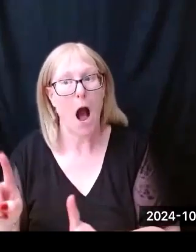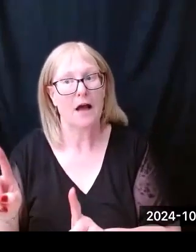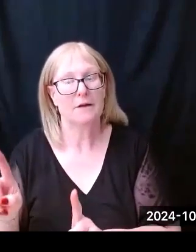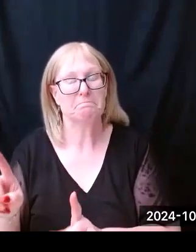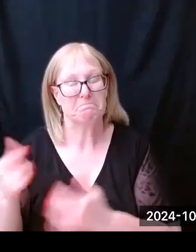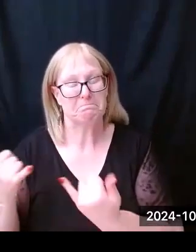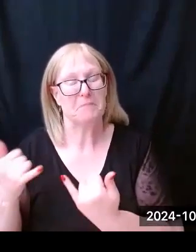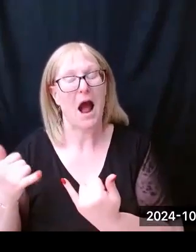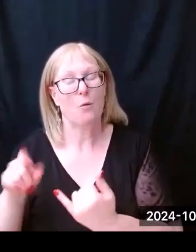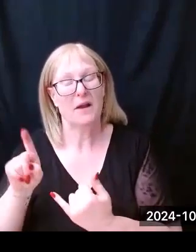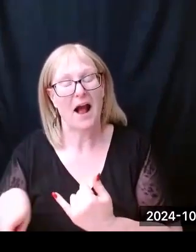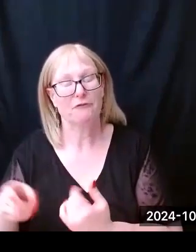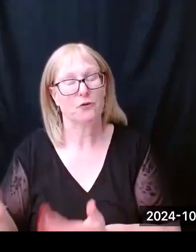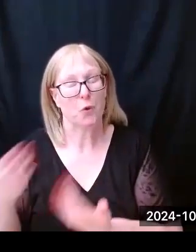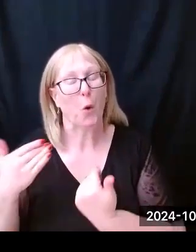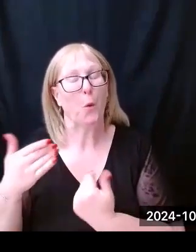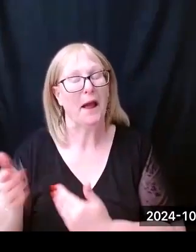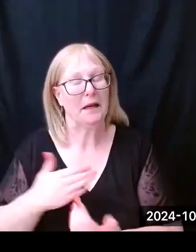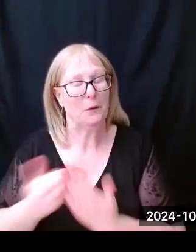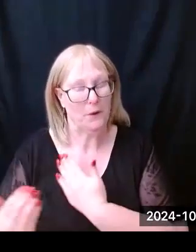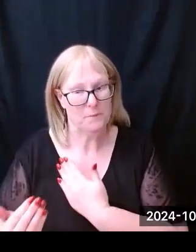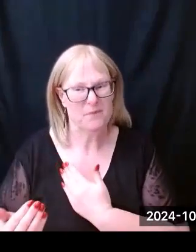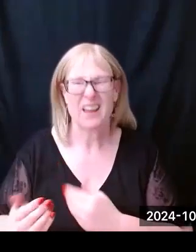strengths and weaknesses, and they are neither good or bad.